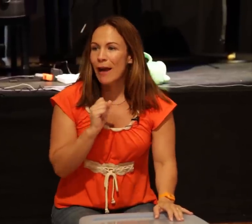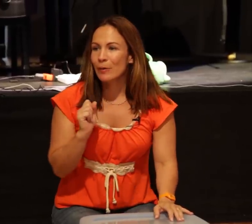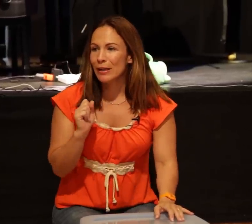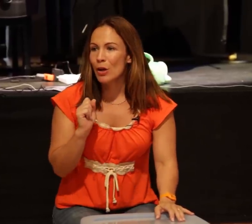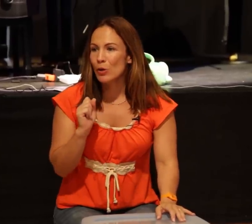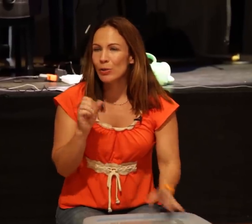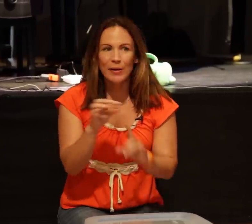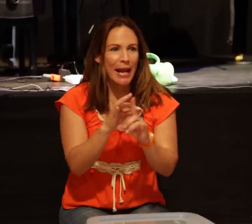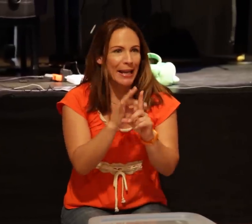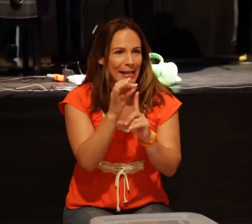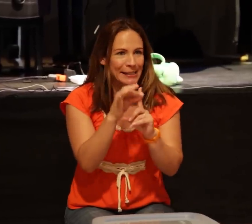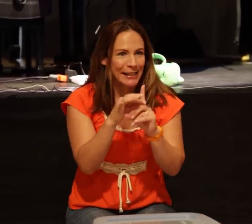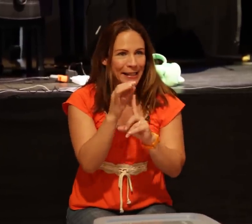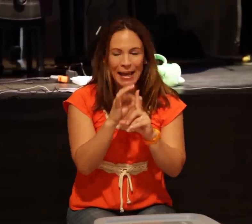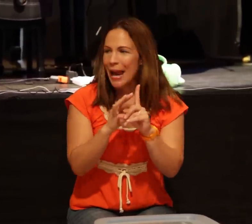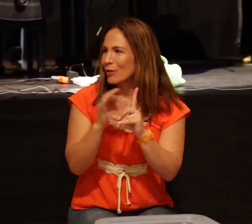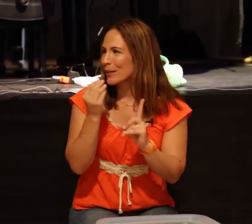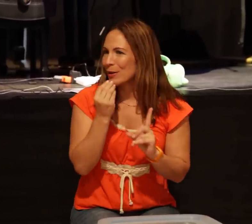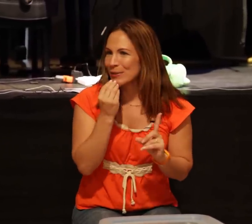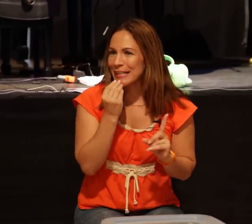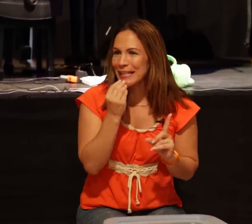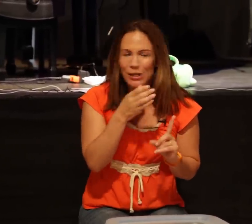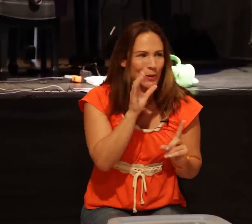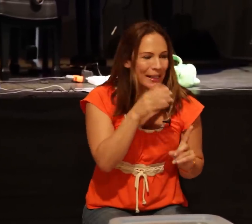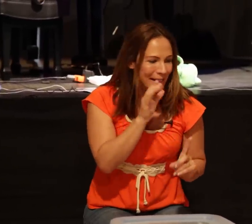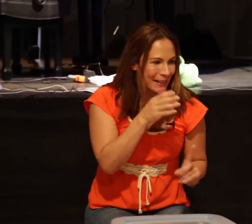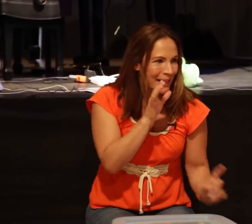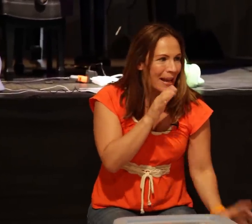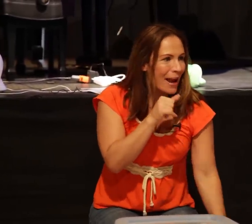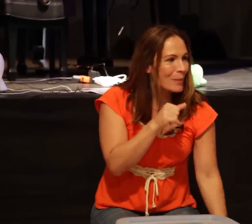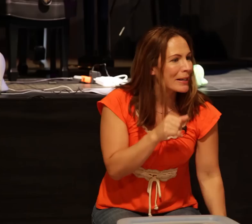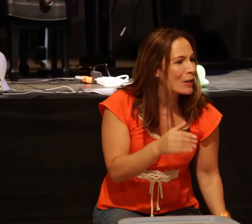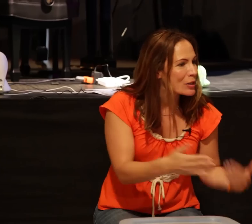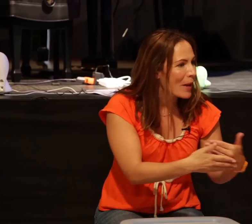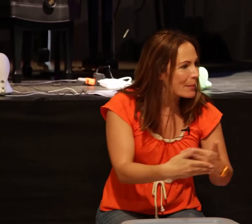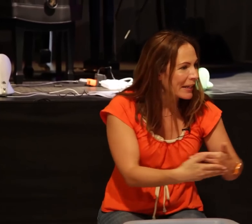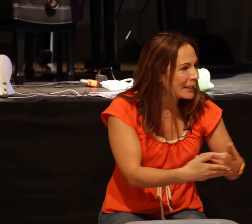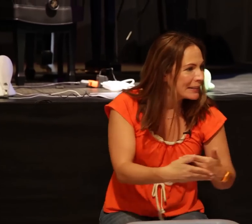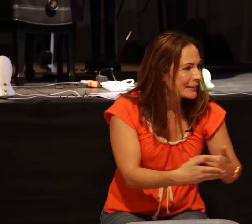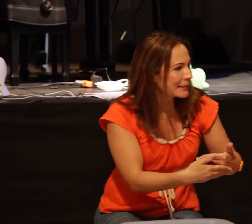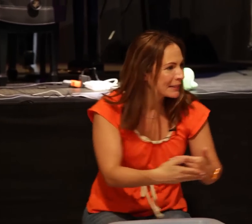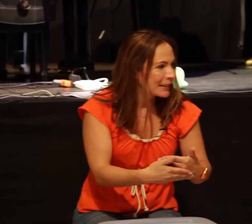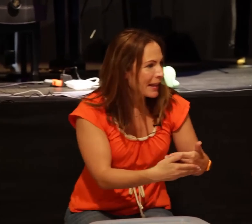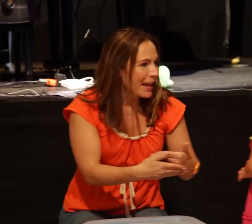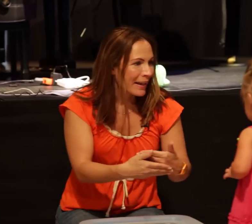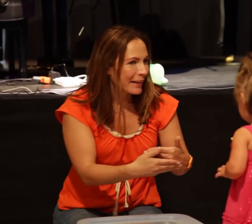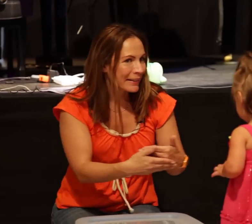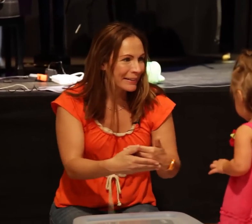Everybody knows what a BANANA is? Yes. Everybody knows EAT and DRINK? Everybody knows BABY? How do you say BABY, Bridget?